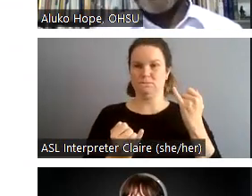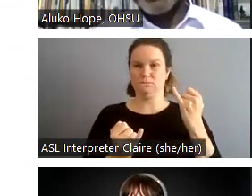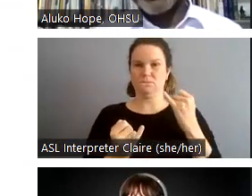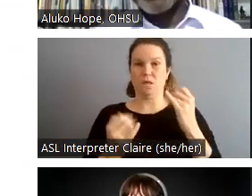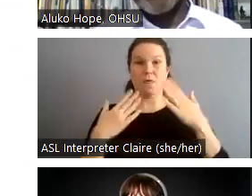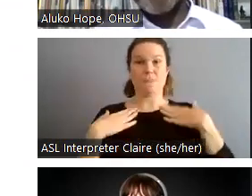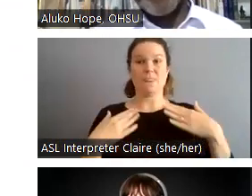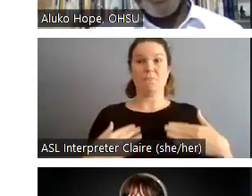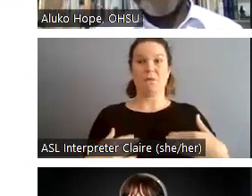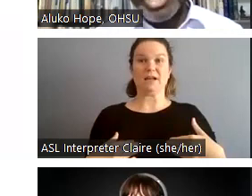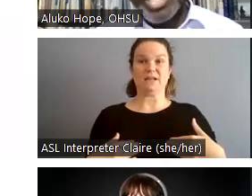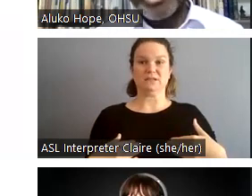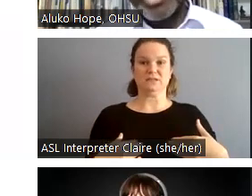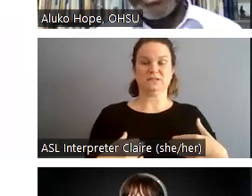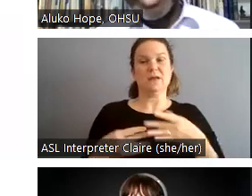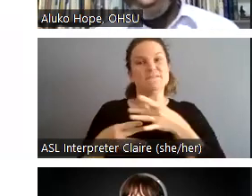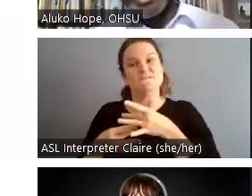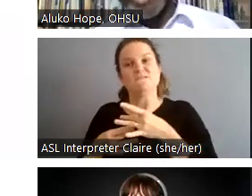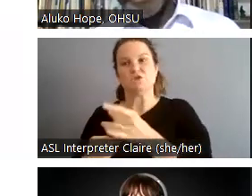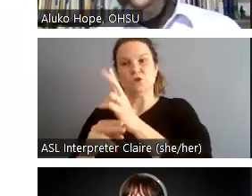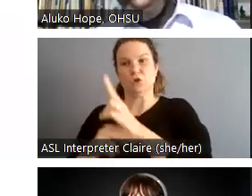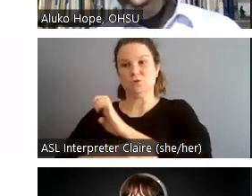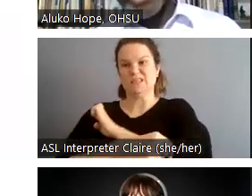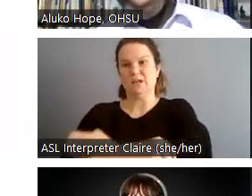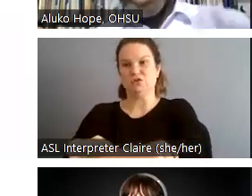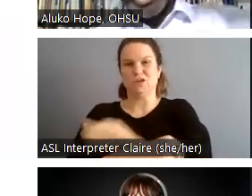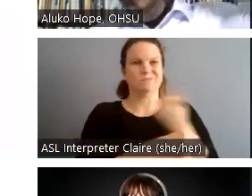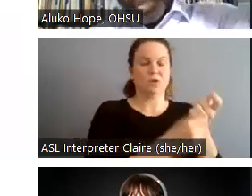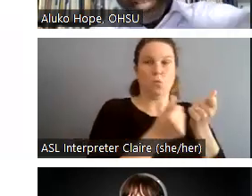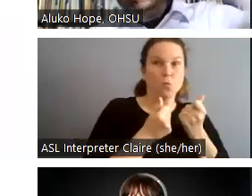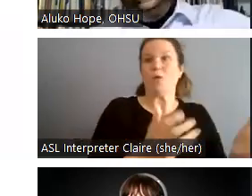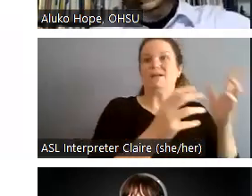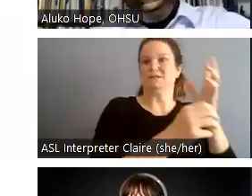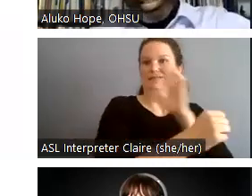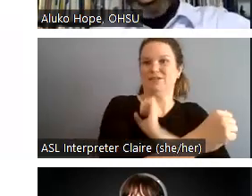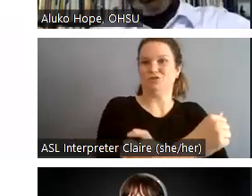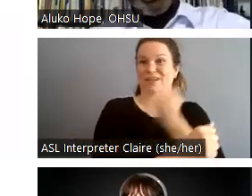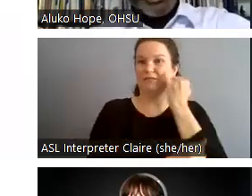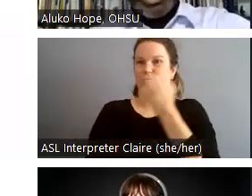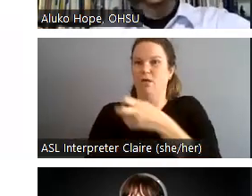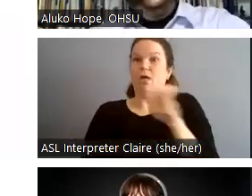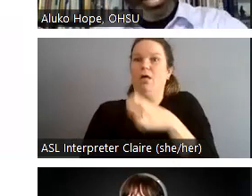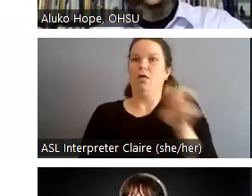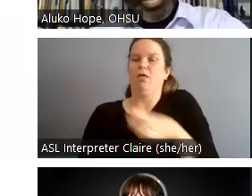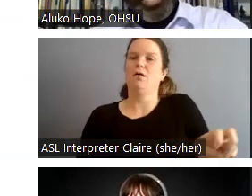switches over, from very efficient energy use to inefficient energy use has been lowered by a lot.